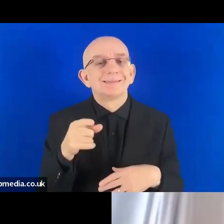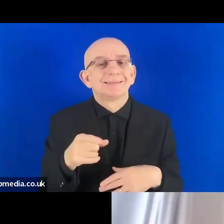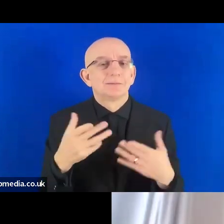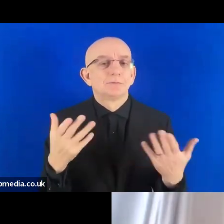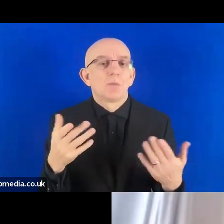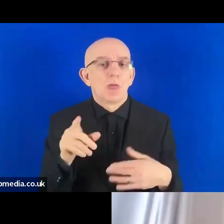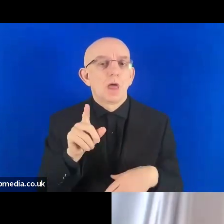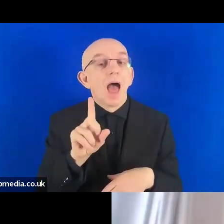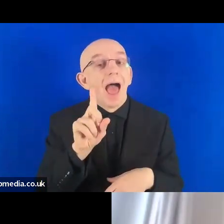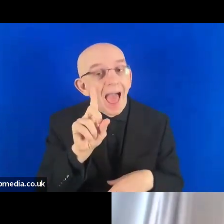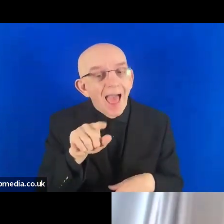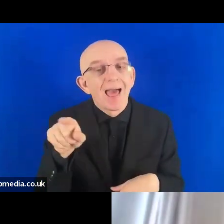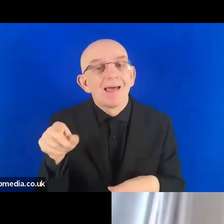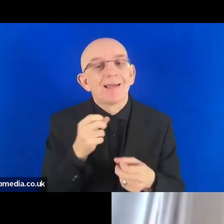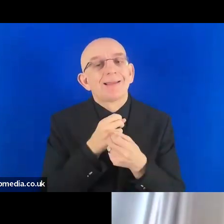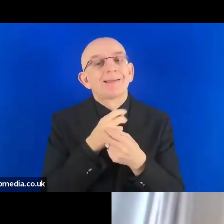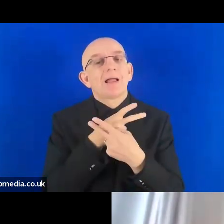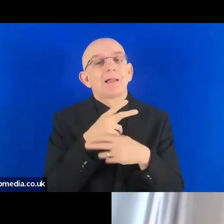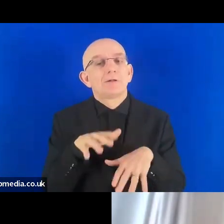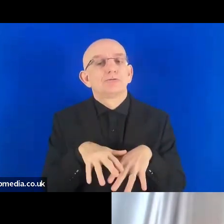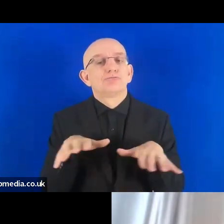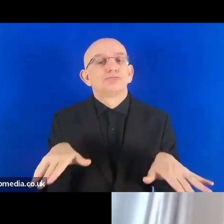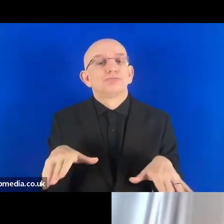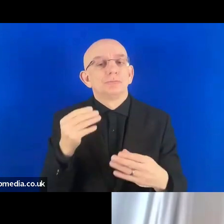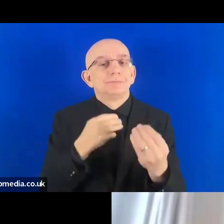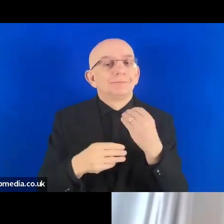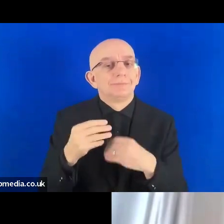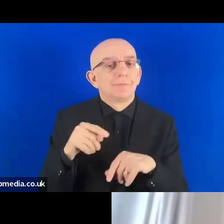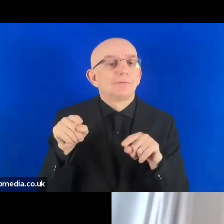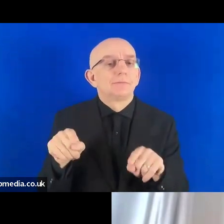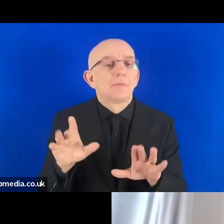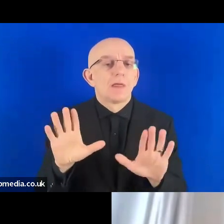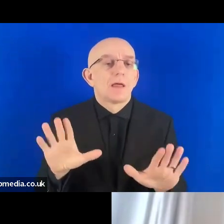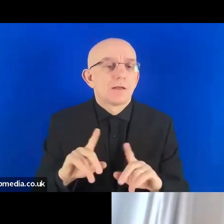Which we will cover. We will give you that, money in cash in USD.